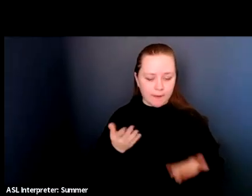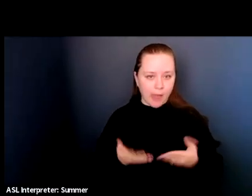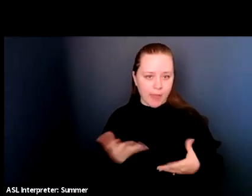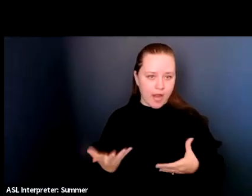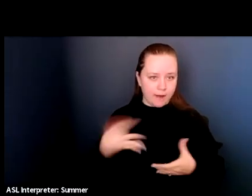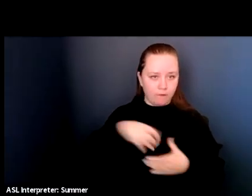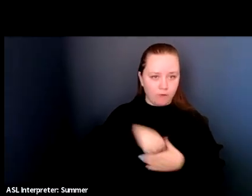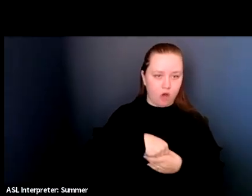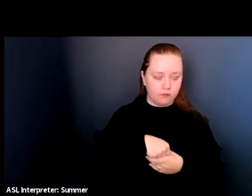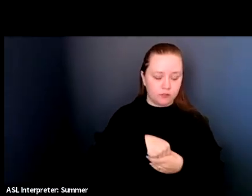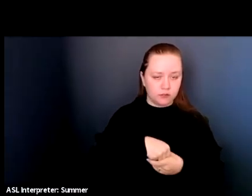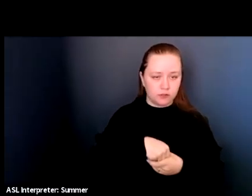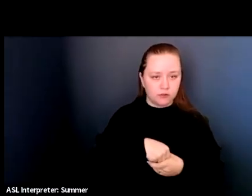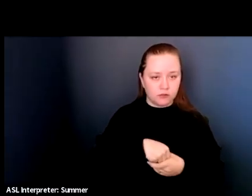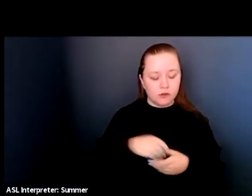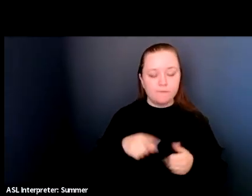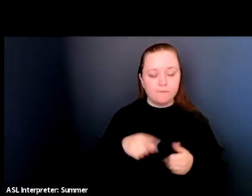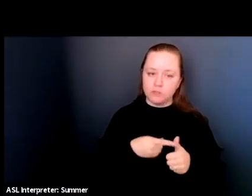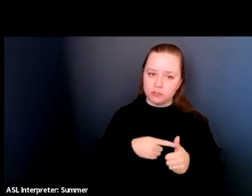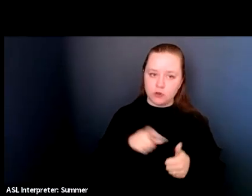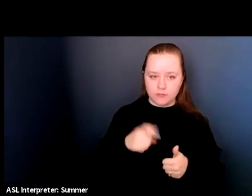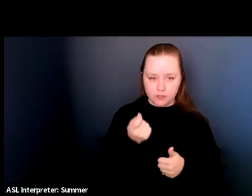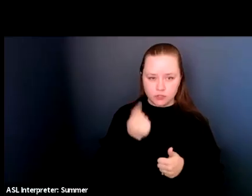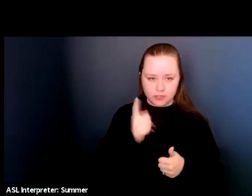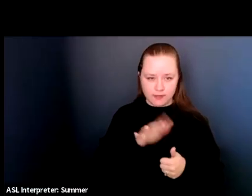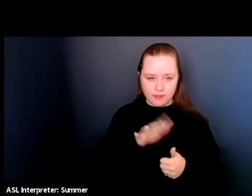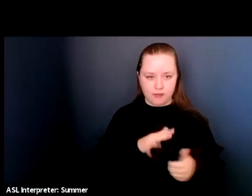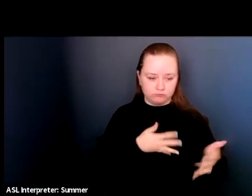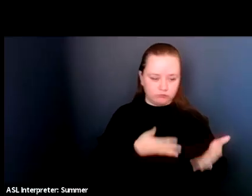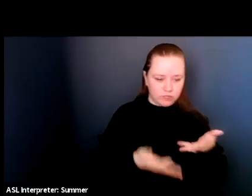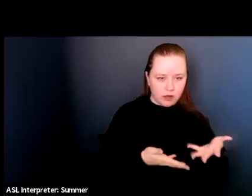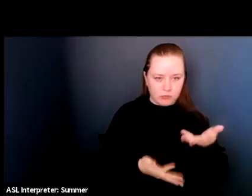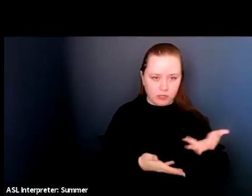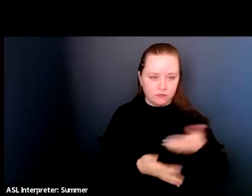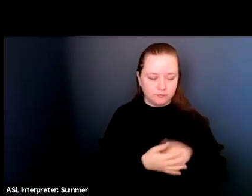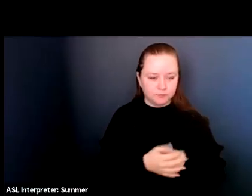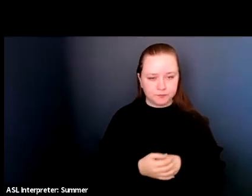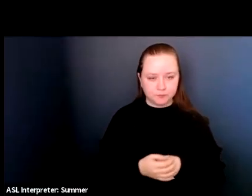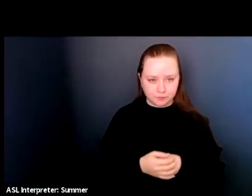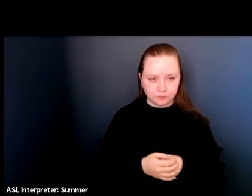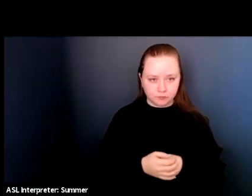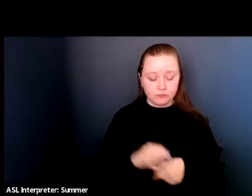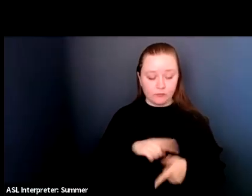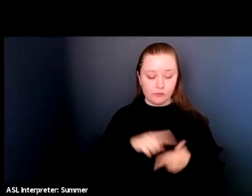So first, you have to understand that dynamic. So you need to then assess with the individual,